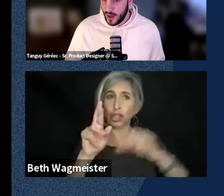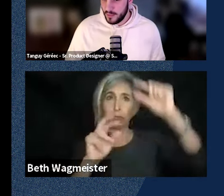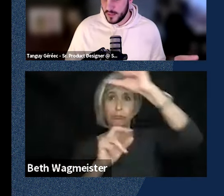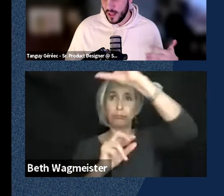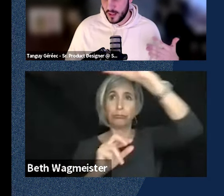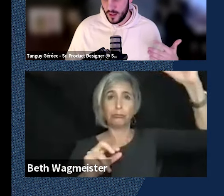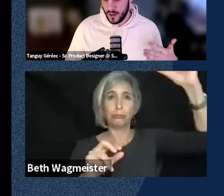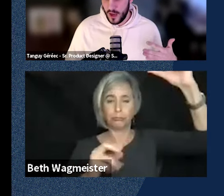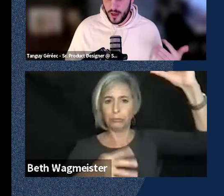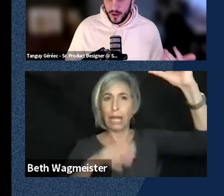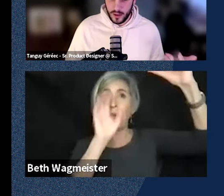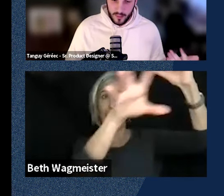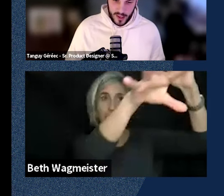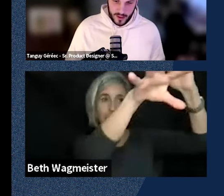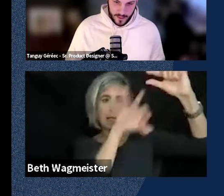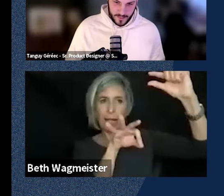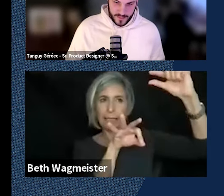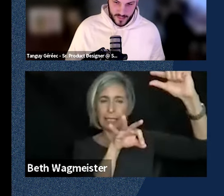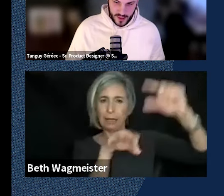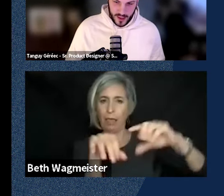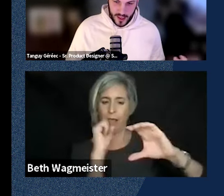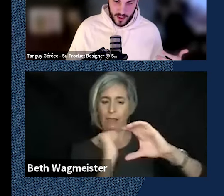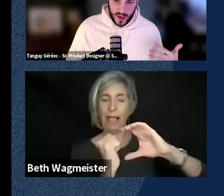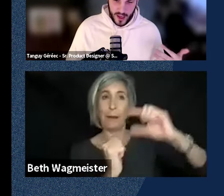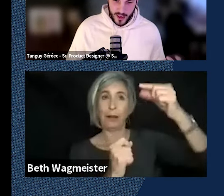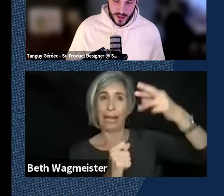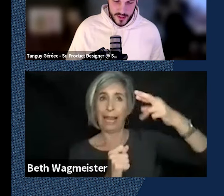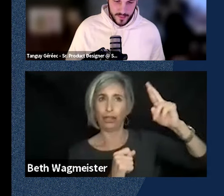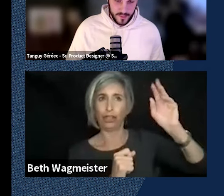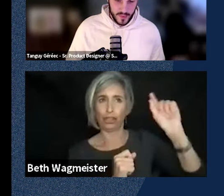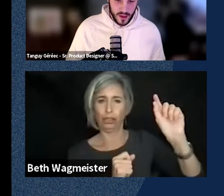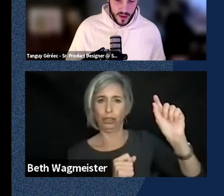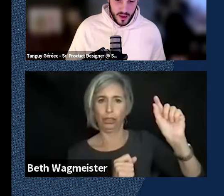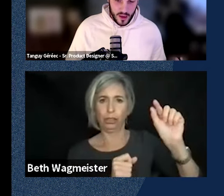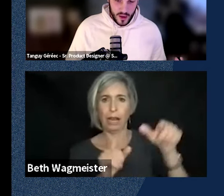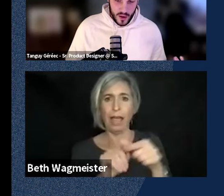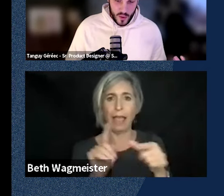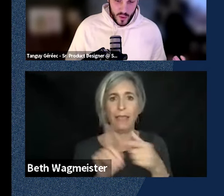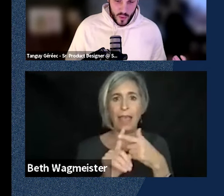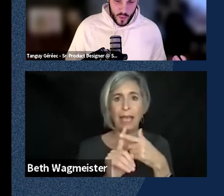I'm selecting the header landmark, and I'm adding it